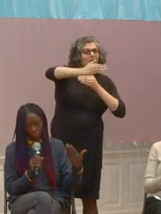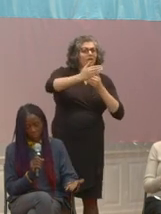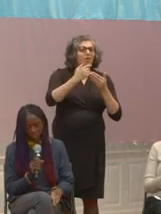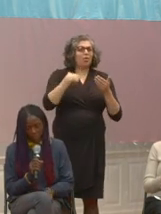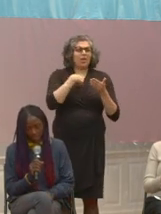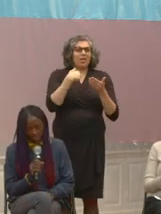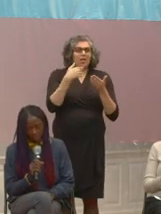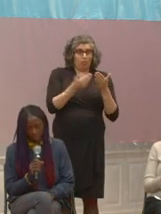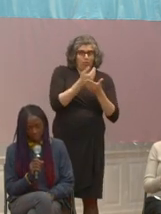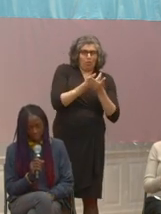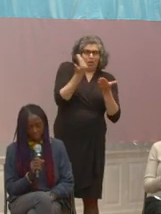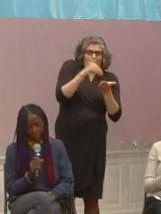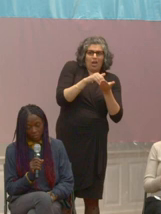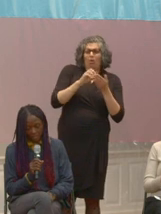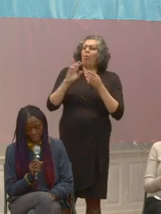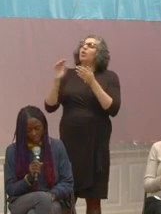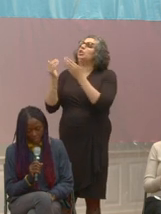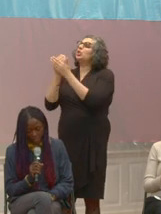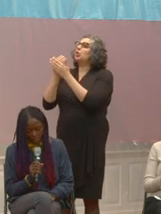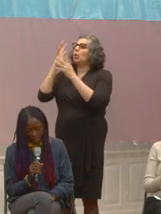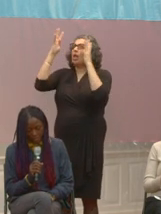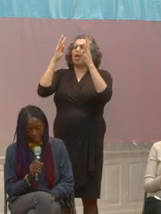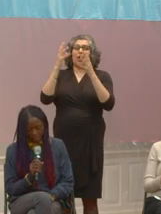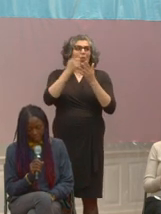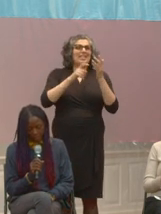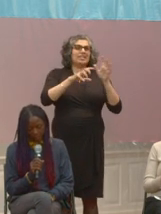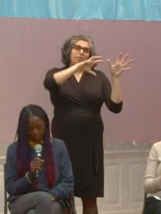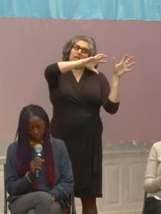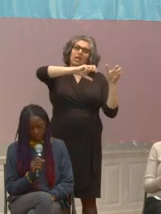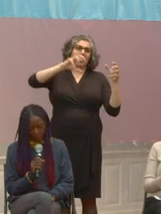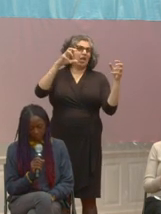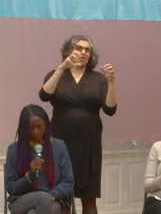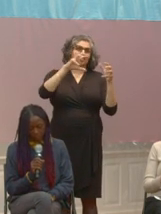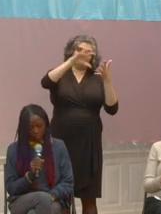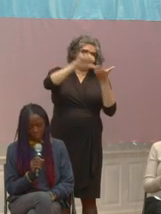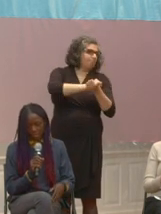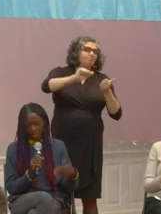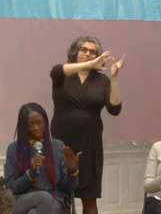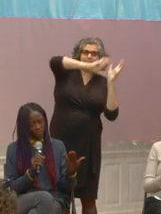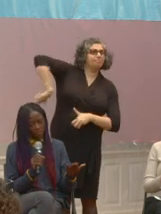producing, and what needs to get liberated? I'll just say that